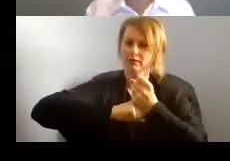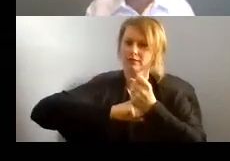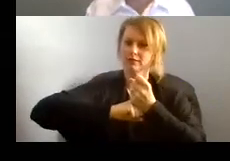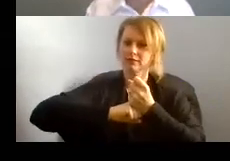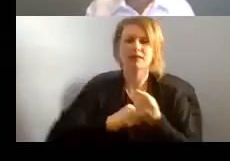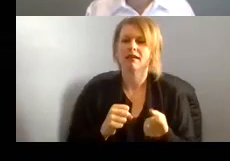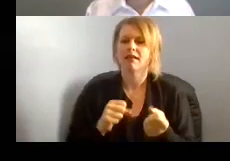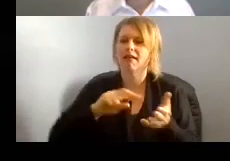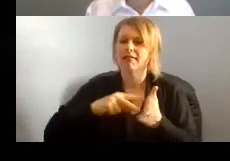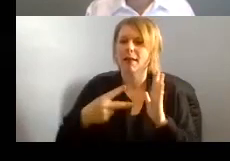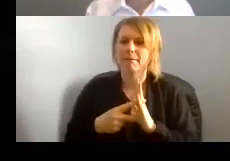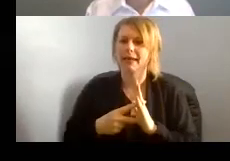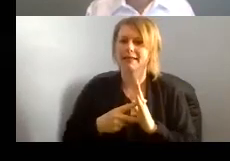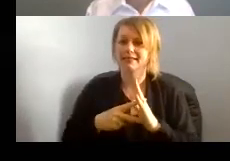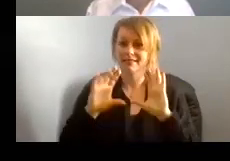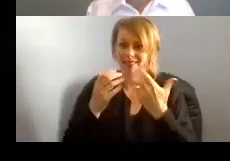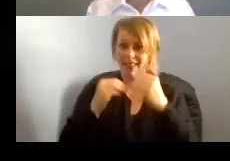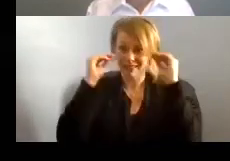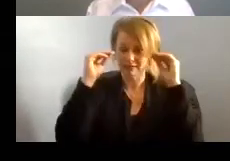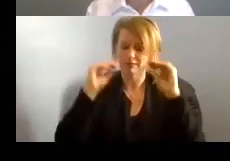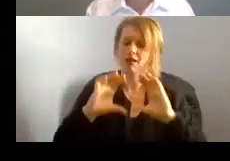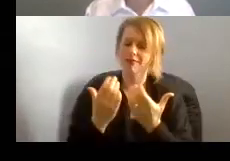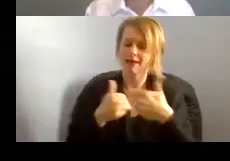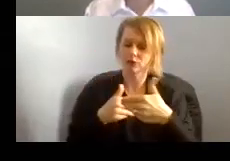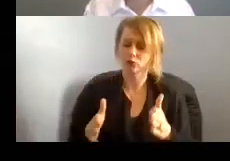educators provide bereavement counseling, but rather that they